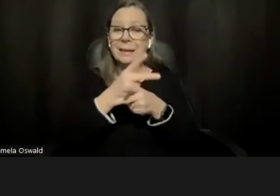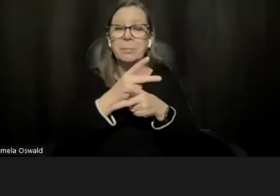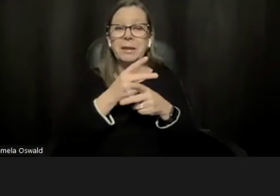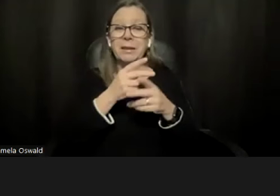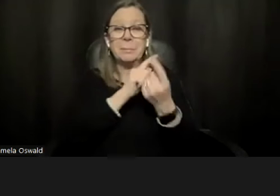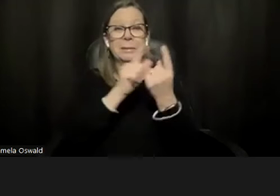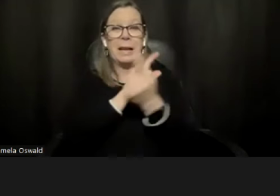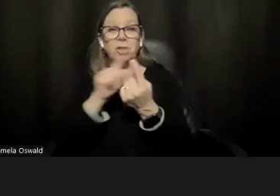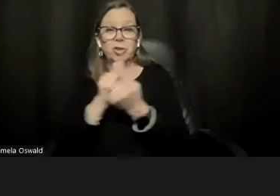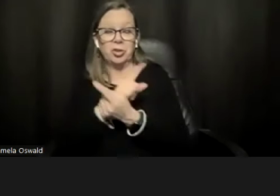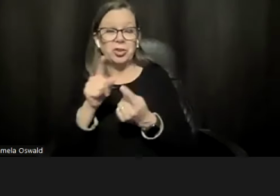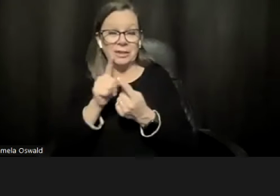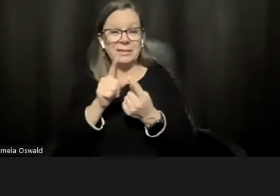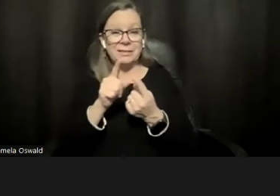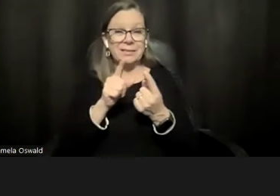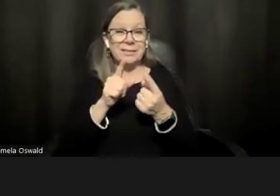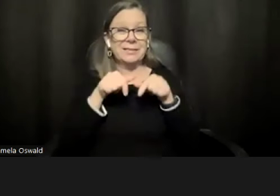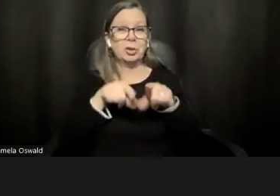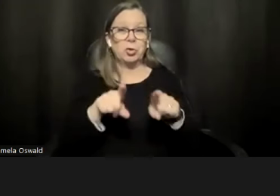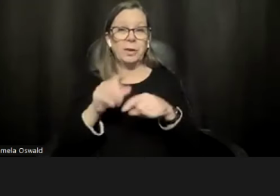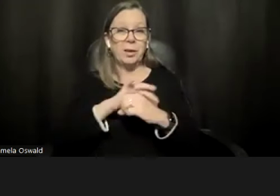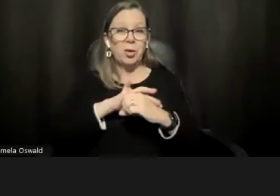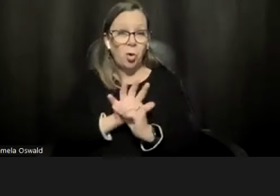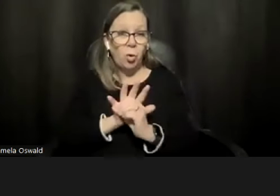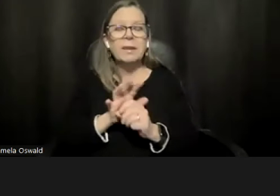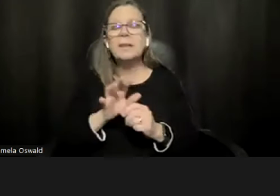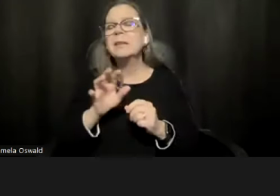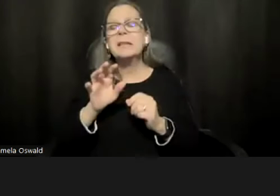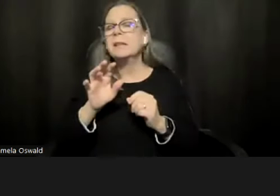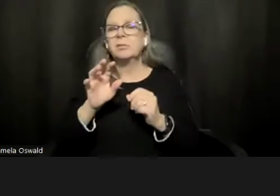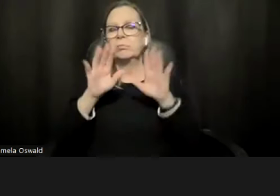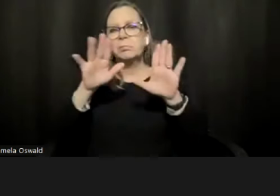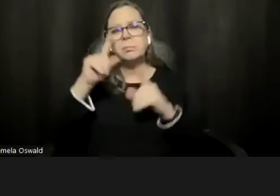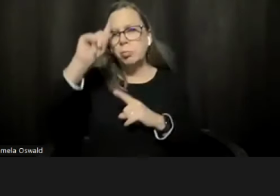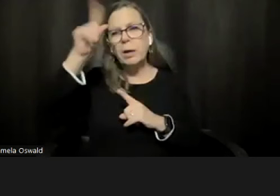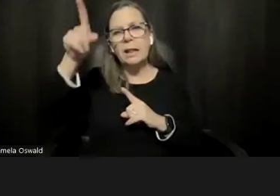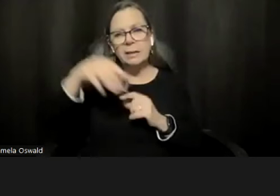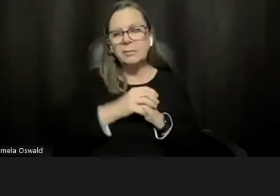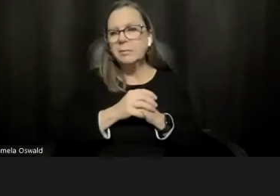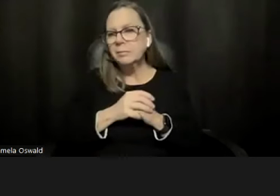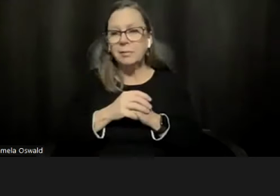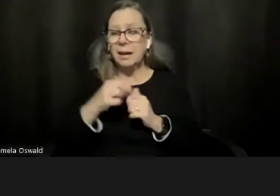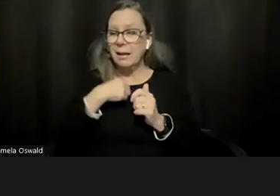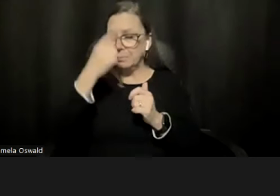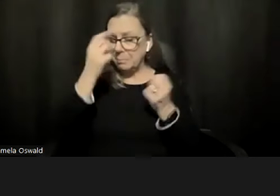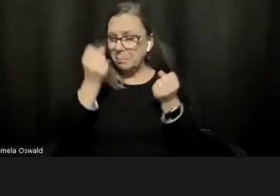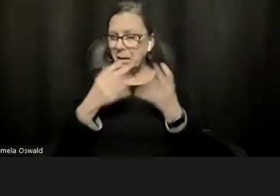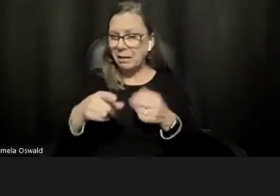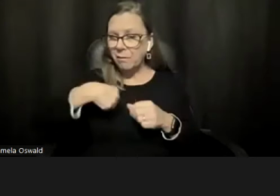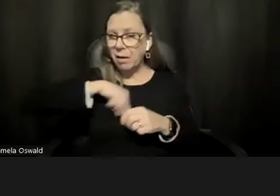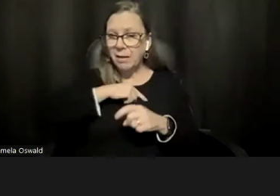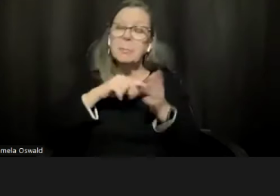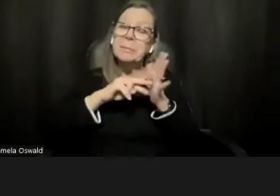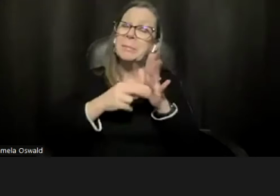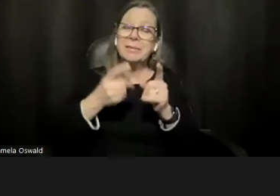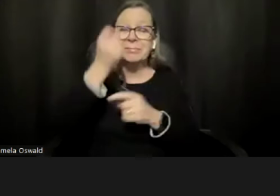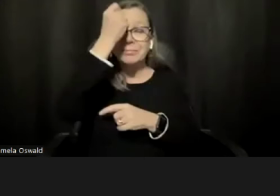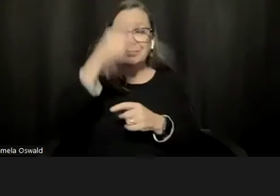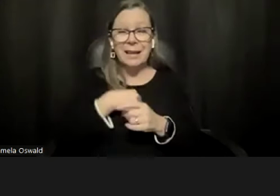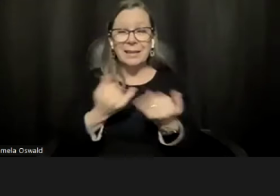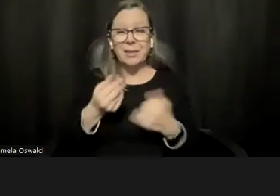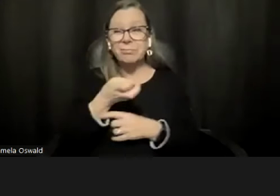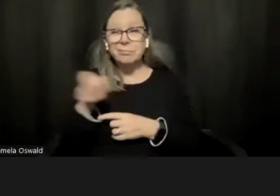I think a lot of us, I mean I'm going to a new department and several of my colleagues